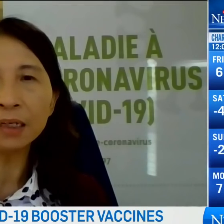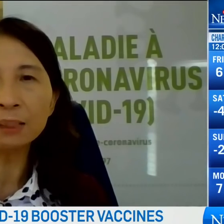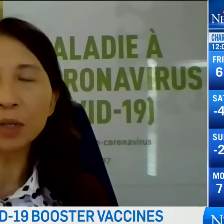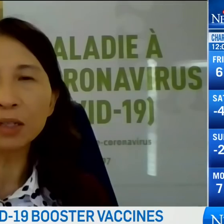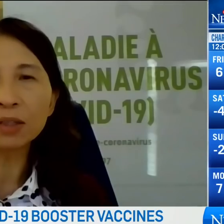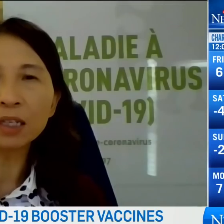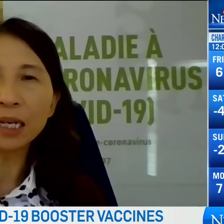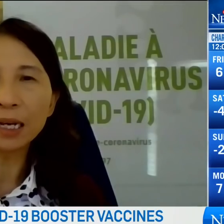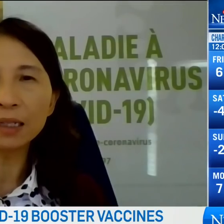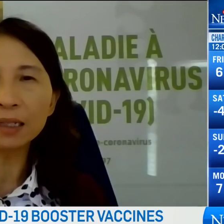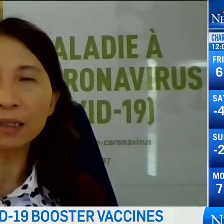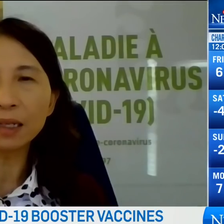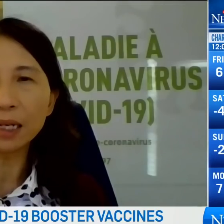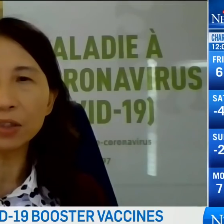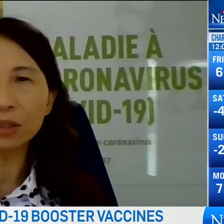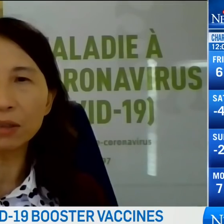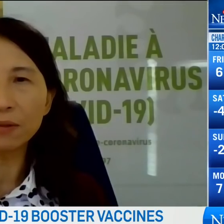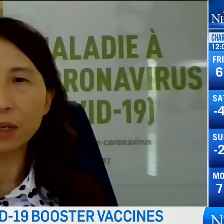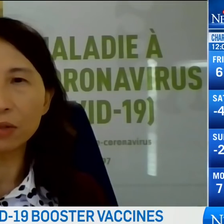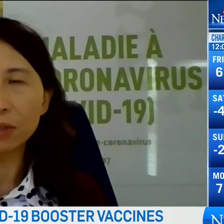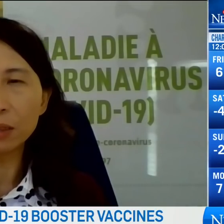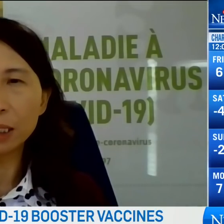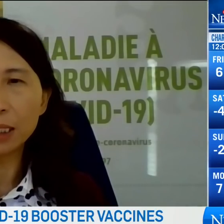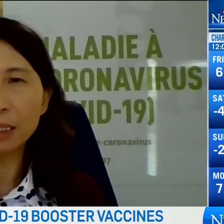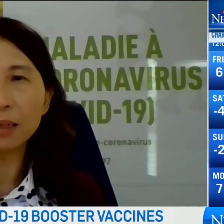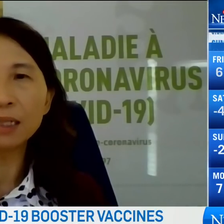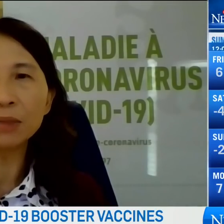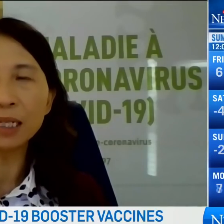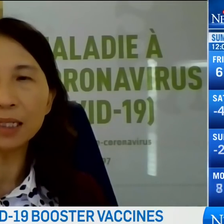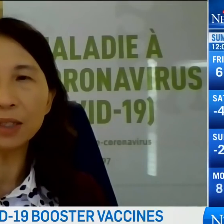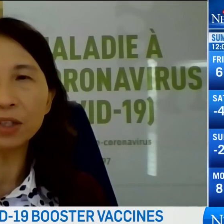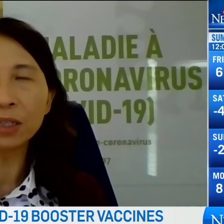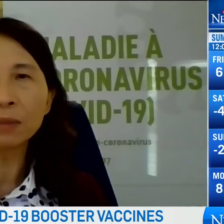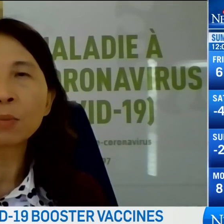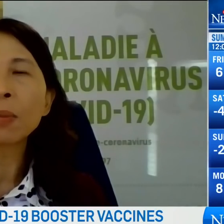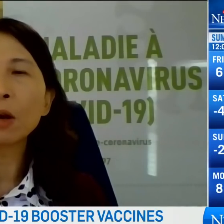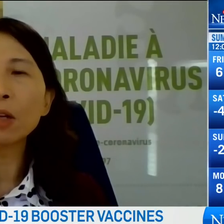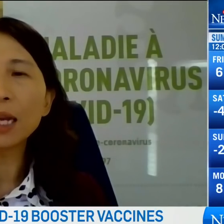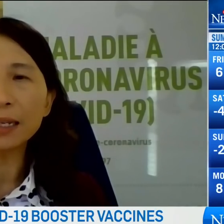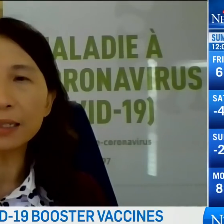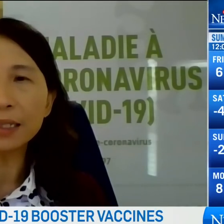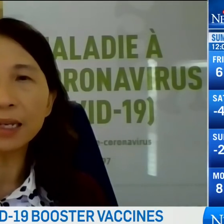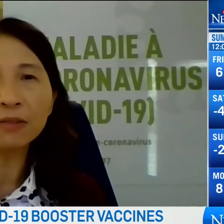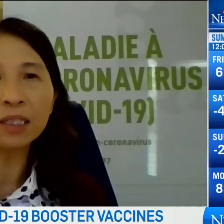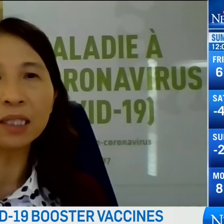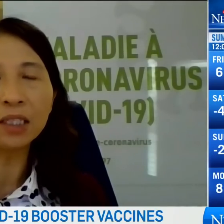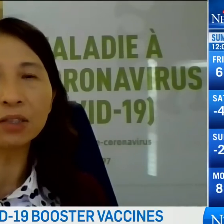INFECTION PREVENTION CONTROL, VACCINE UPTAKE AND OTHER